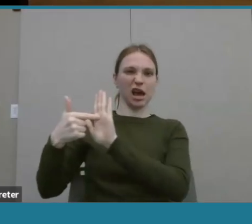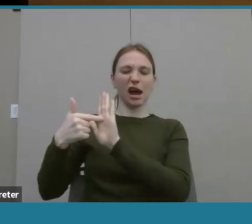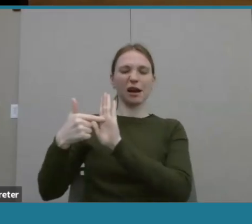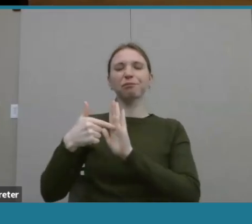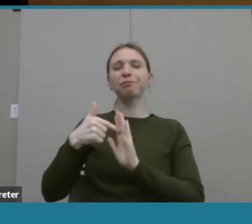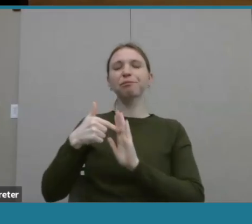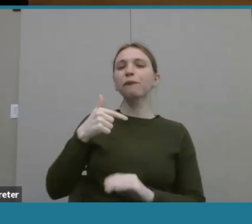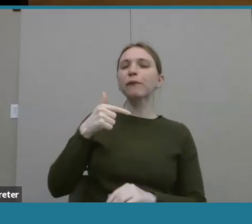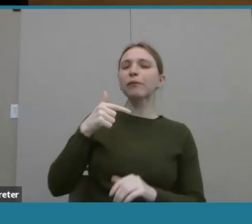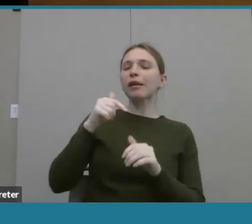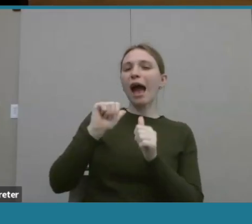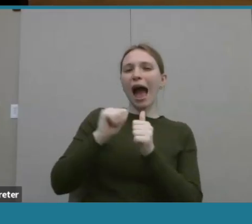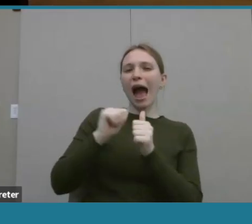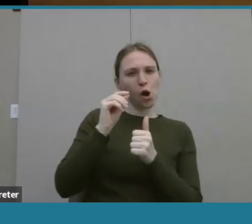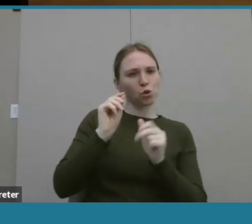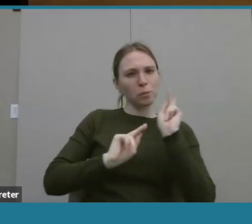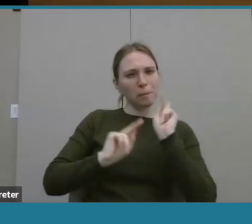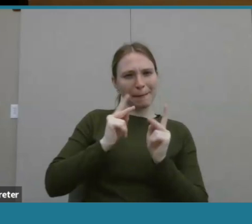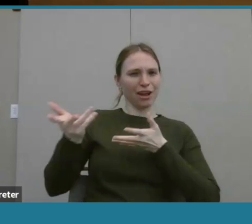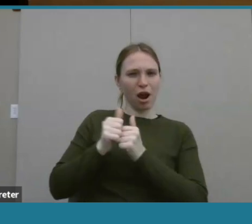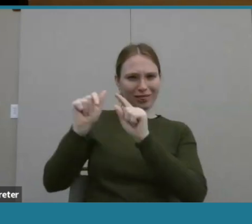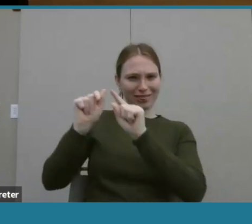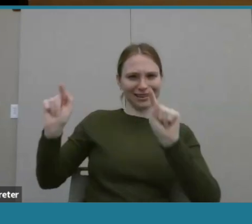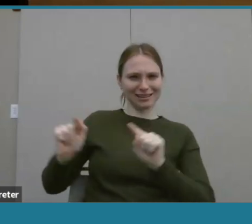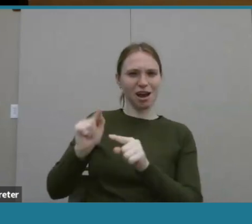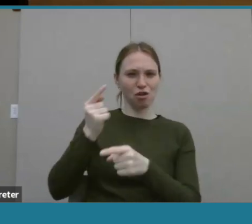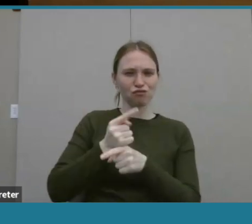If the idea is to stop and take time, interact with it, that you are putting it